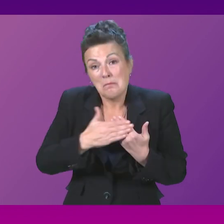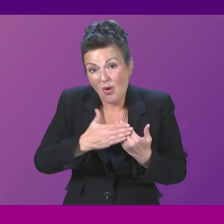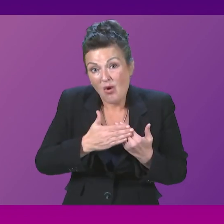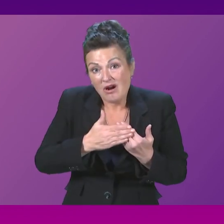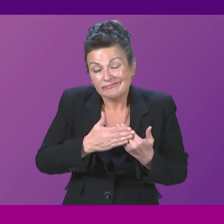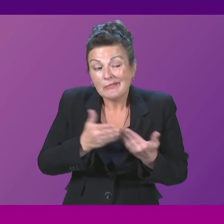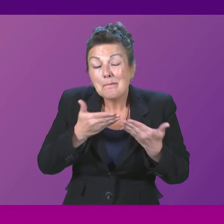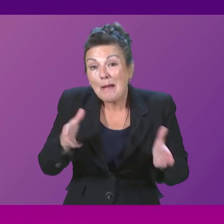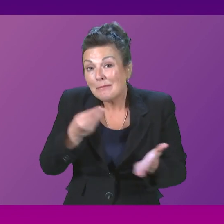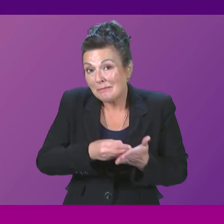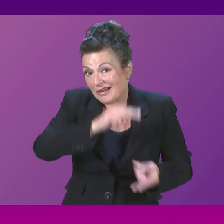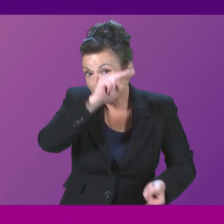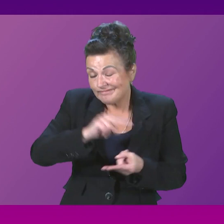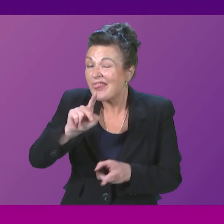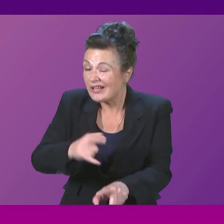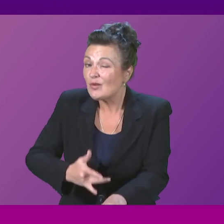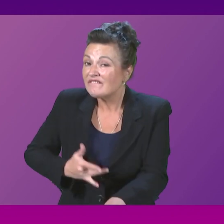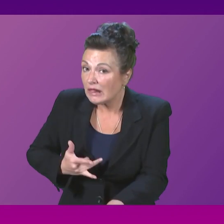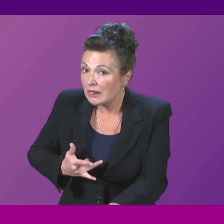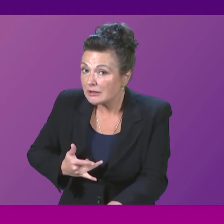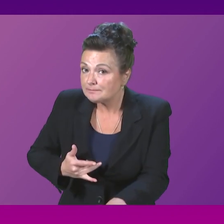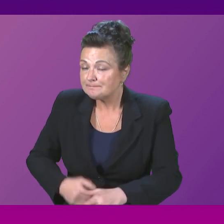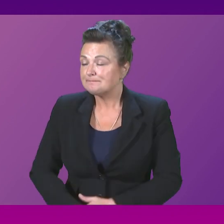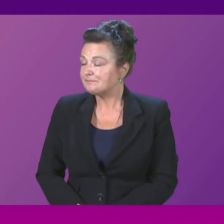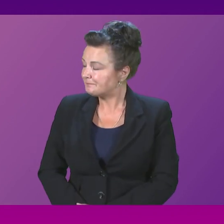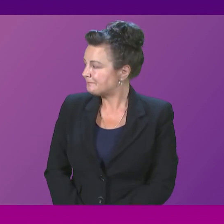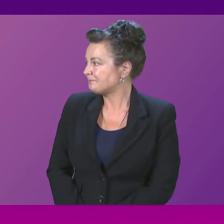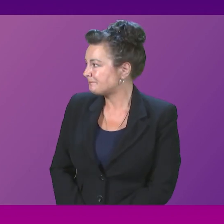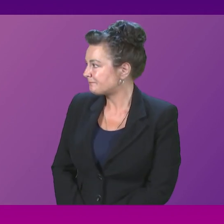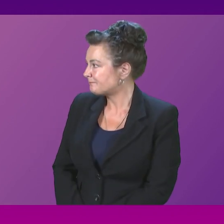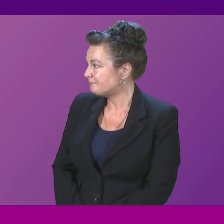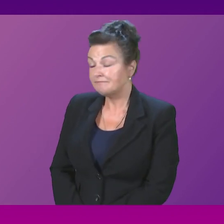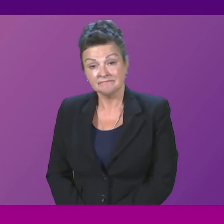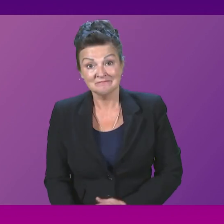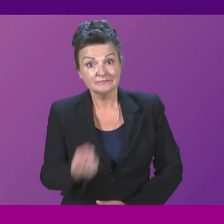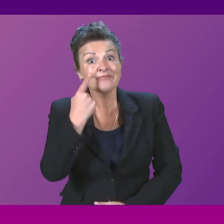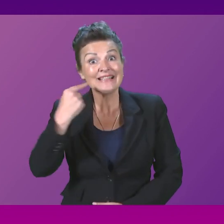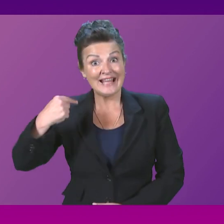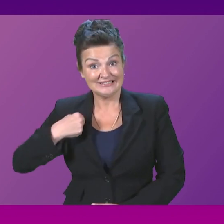Yesterday, our blue-light services spoke to the Criminal Justice Committee about what